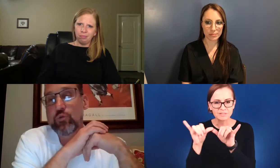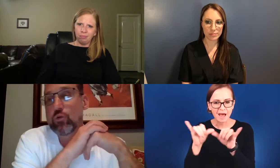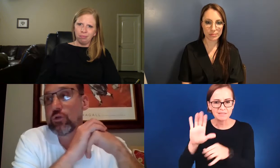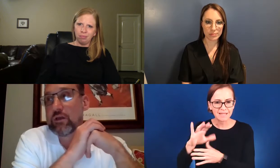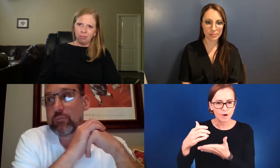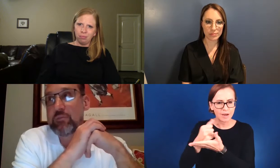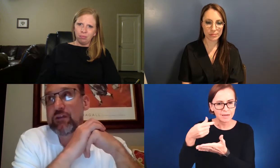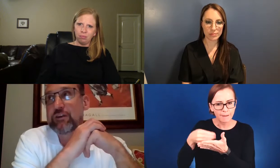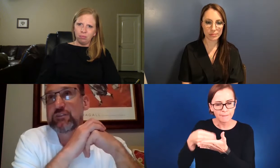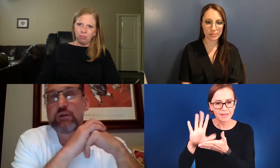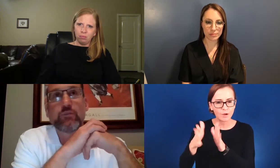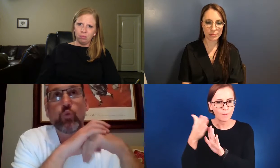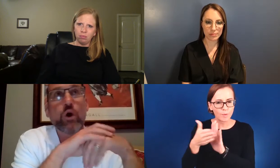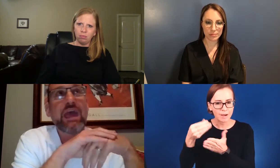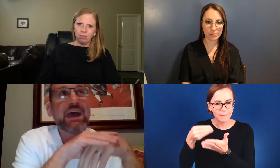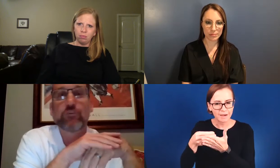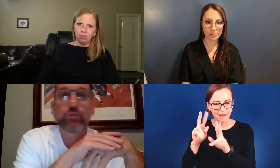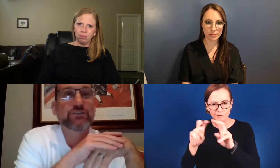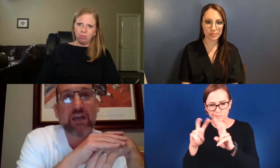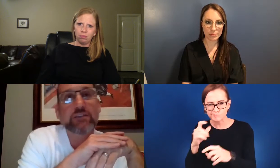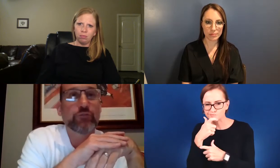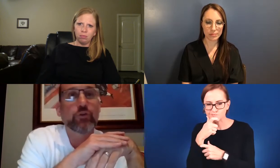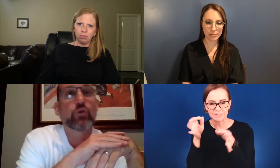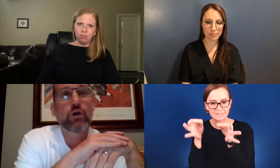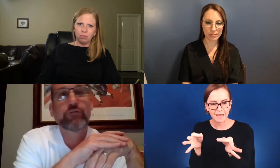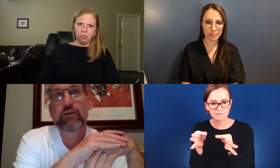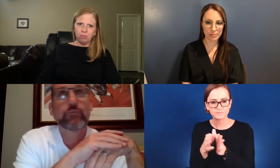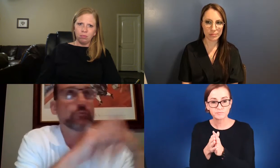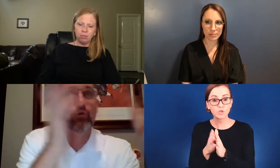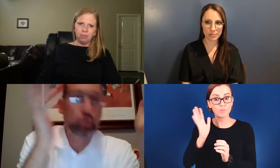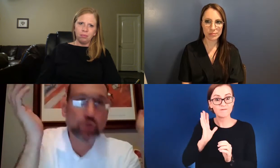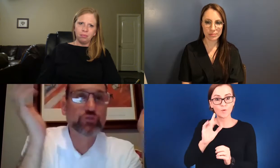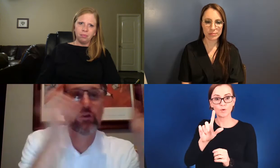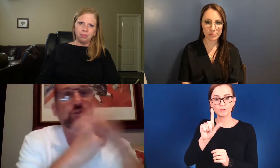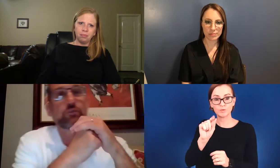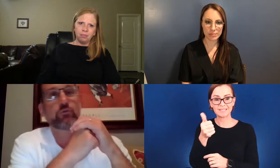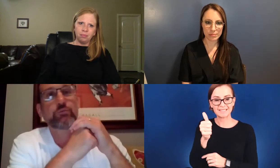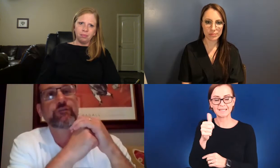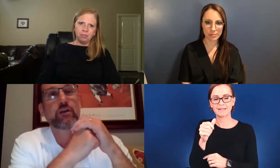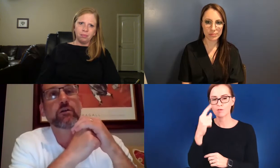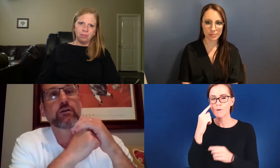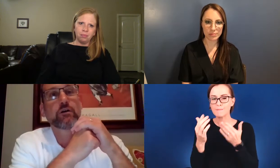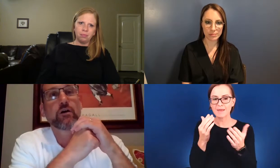well, maybe if they spend one half a percent of their gross revenue, that would be fair